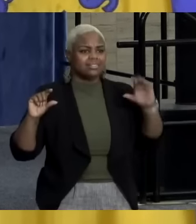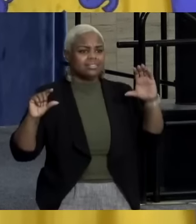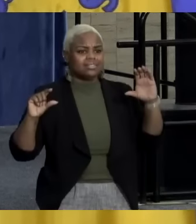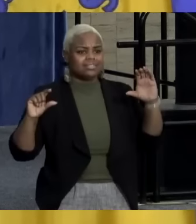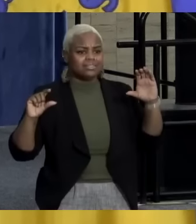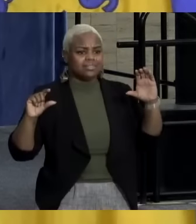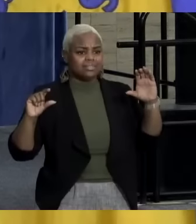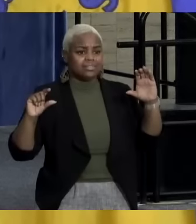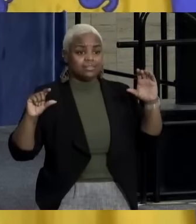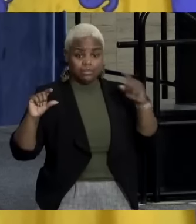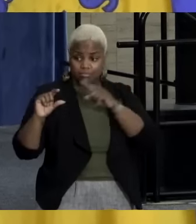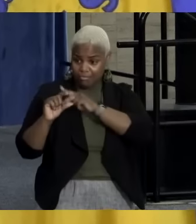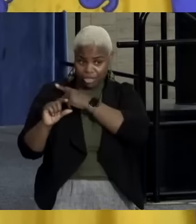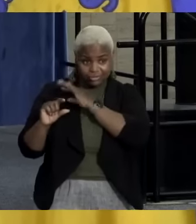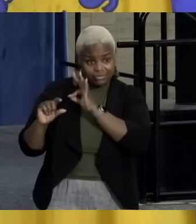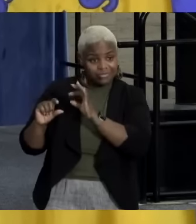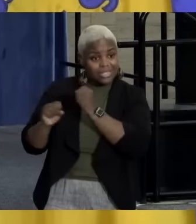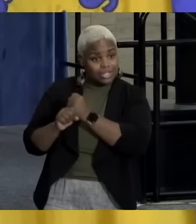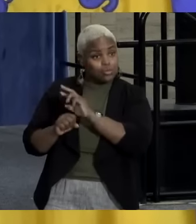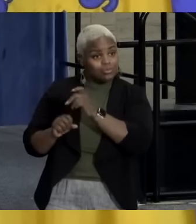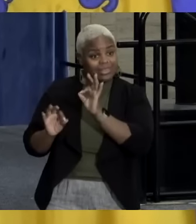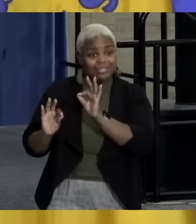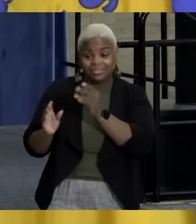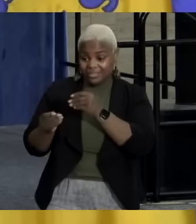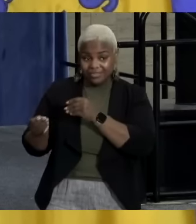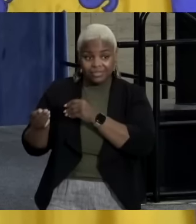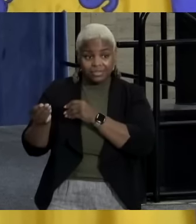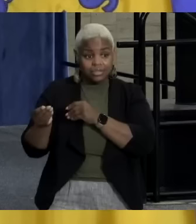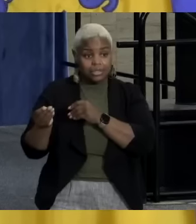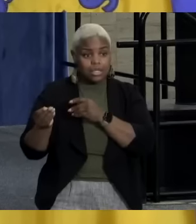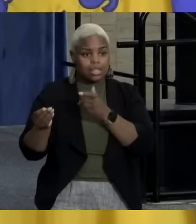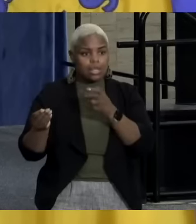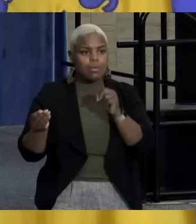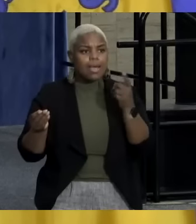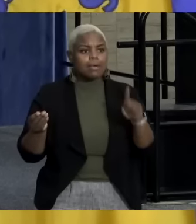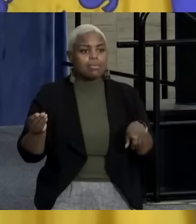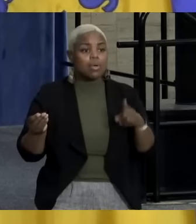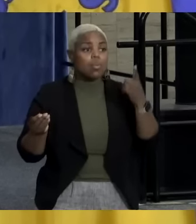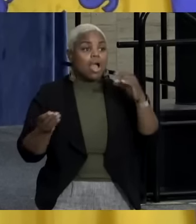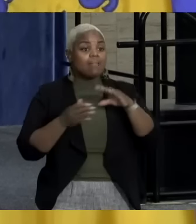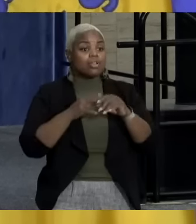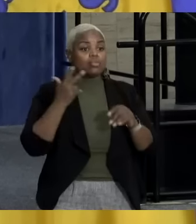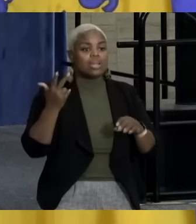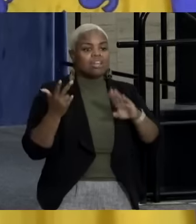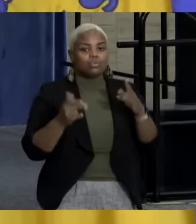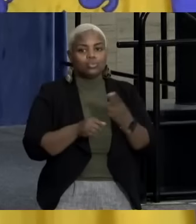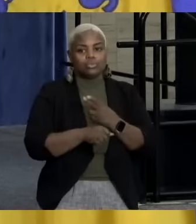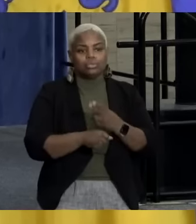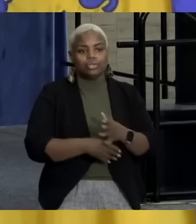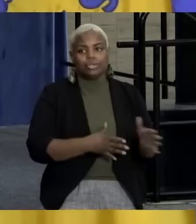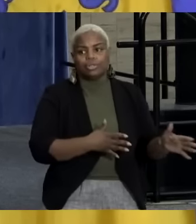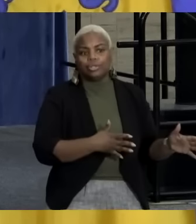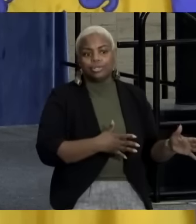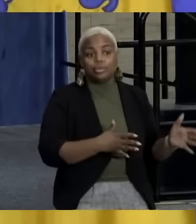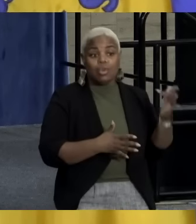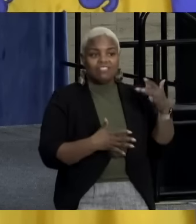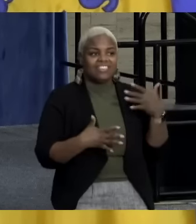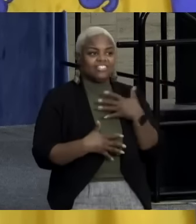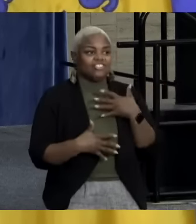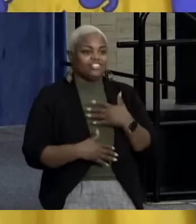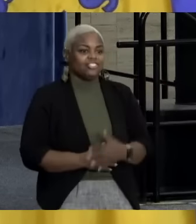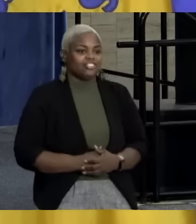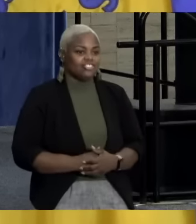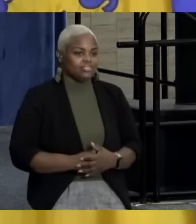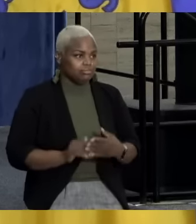nearly one in three will never use it because of the fear created by the incorrect warning label.